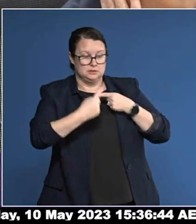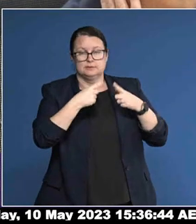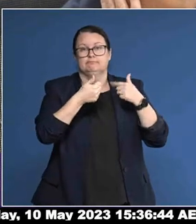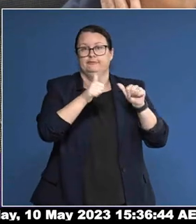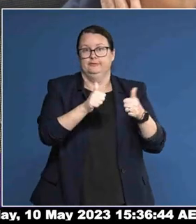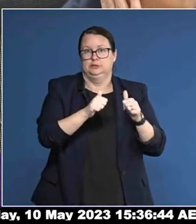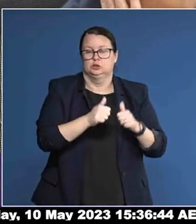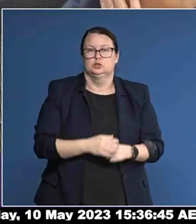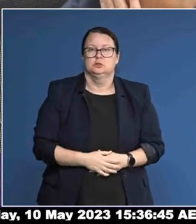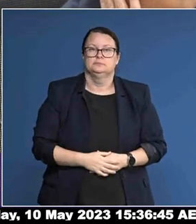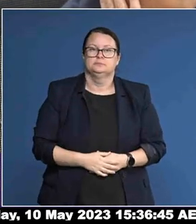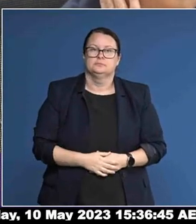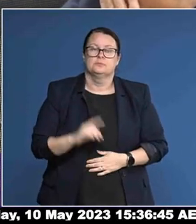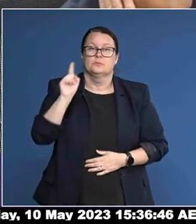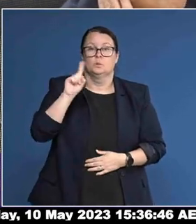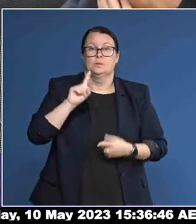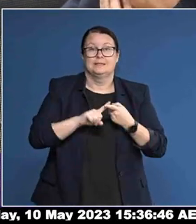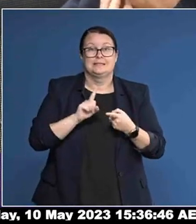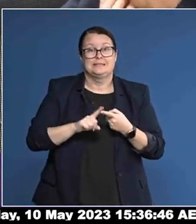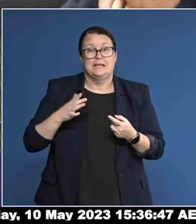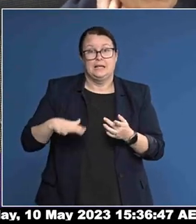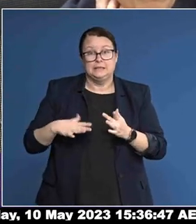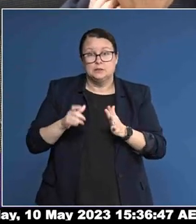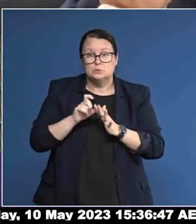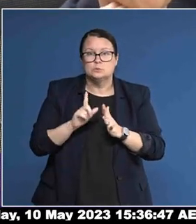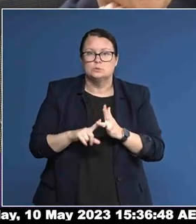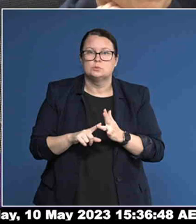What remains outstanding, Commissioners, are the proposed directions.